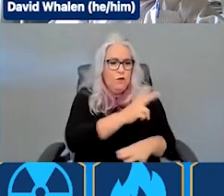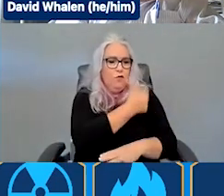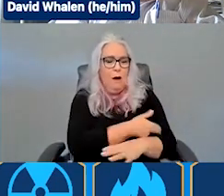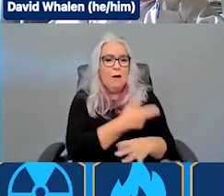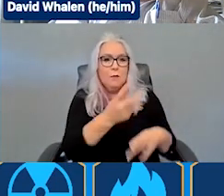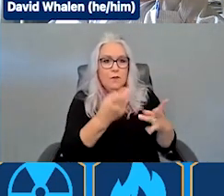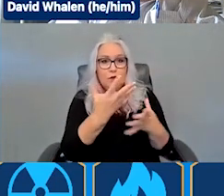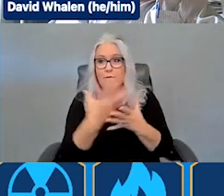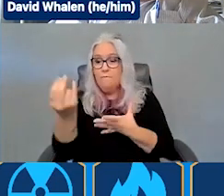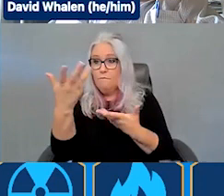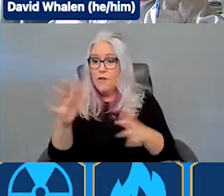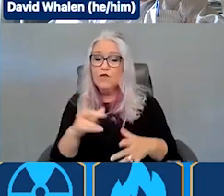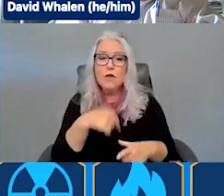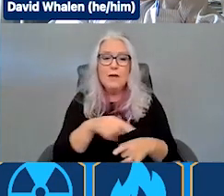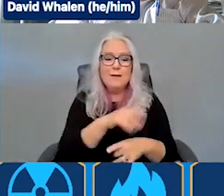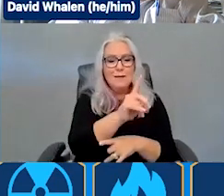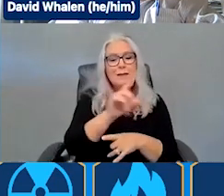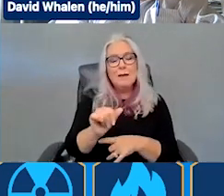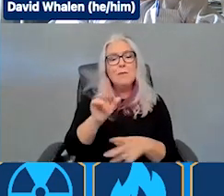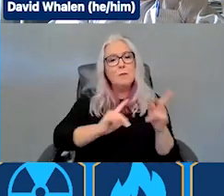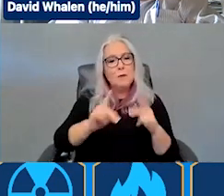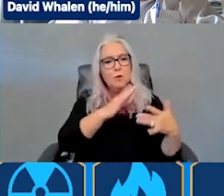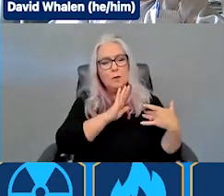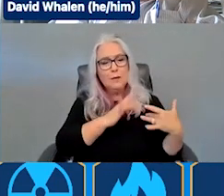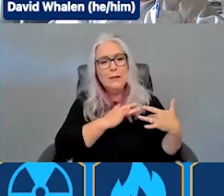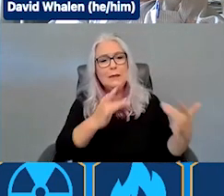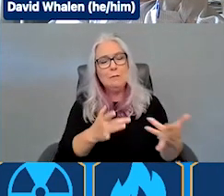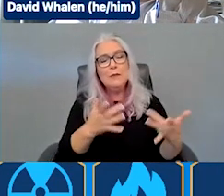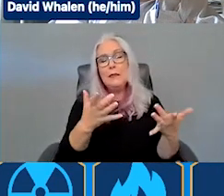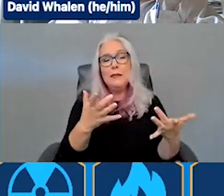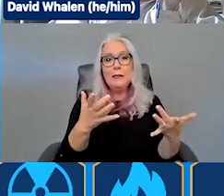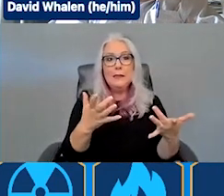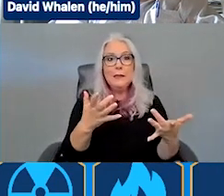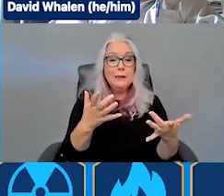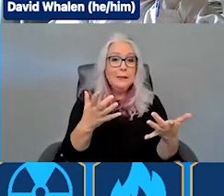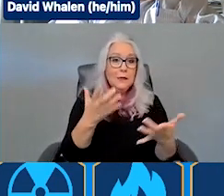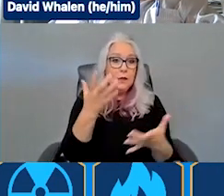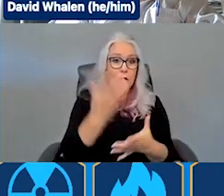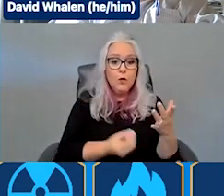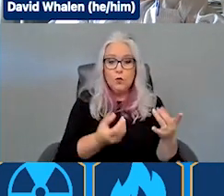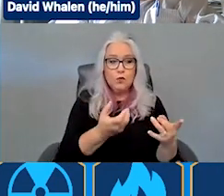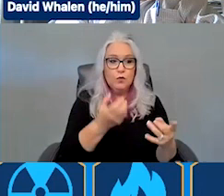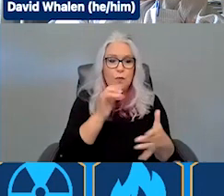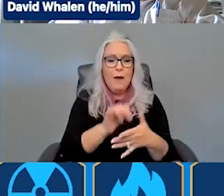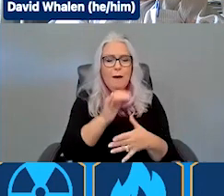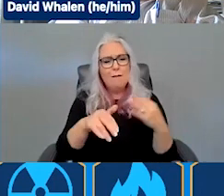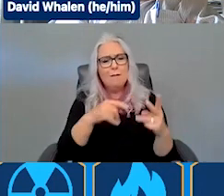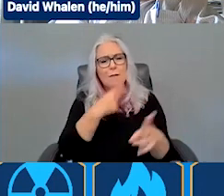So I'm going to skip this slide because it's what I